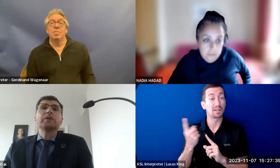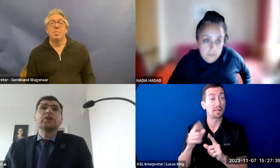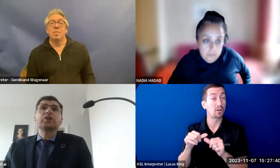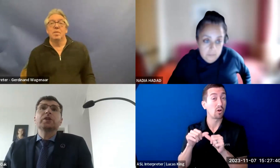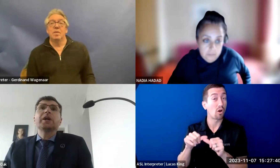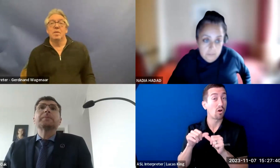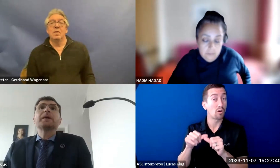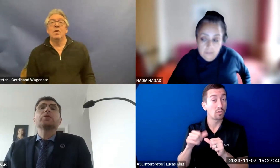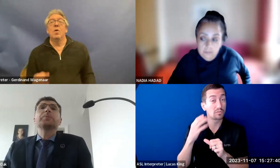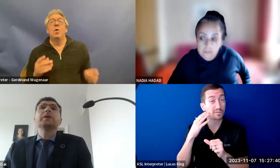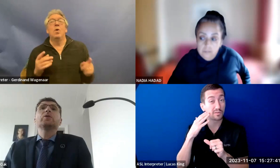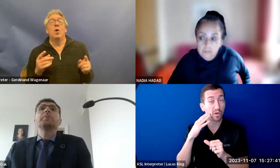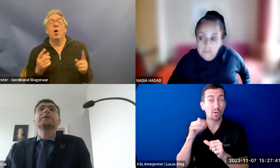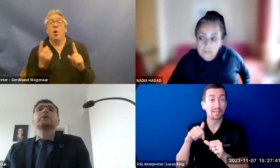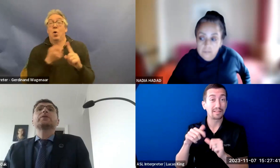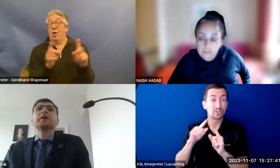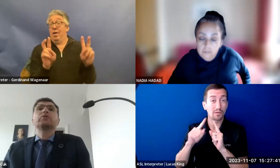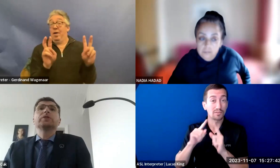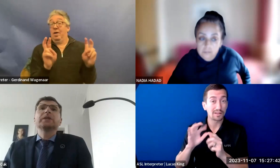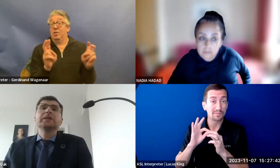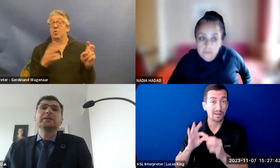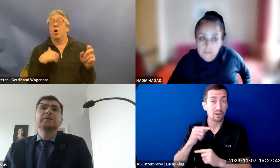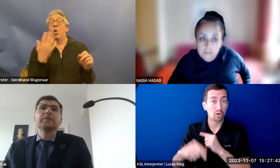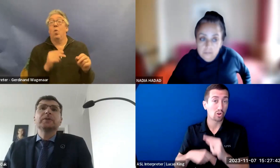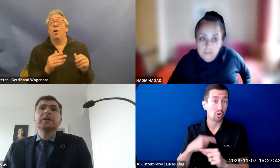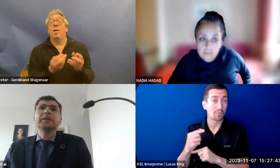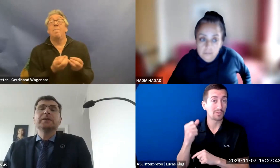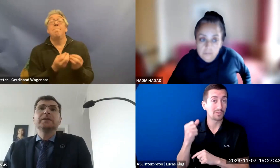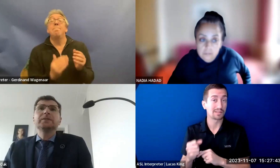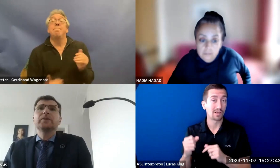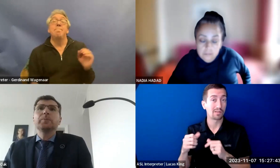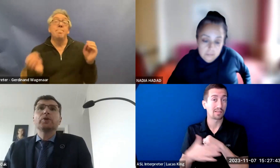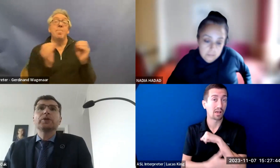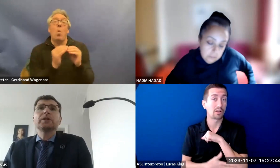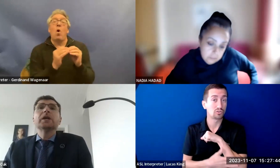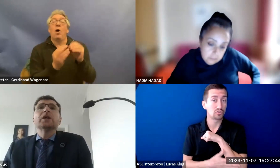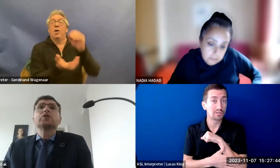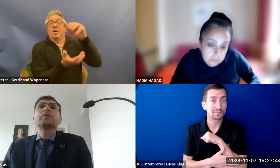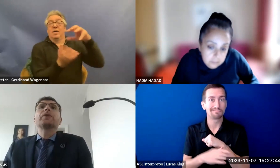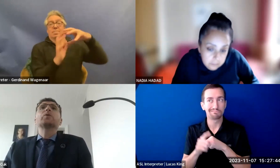and a conversation around bringing global South countries. This is important.